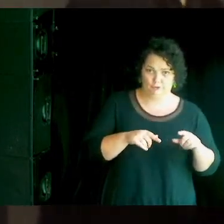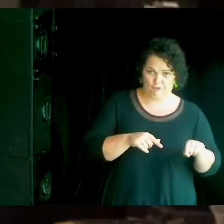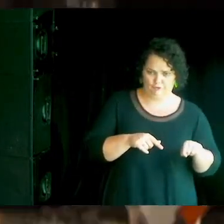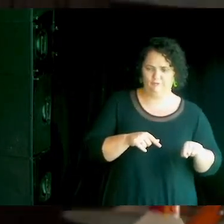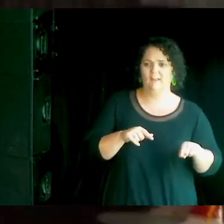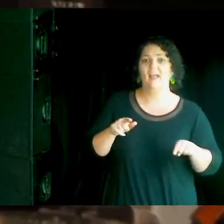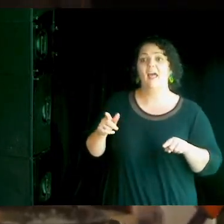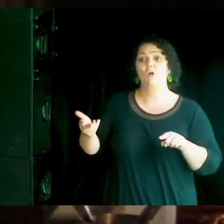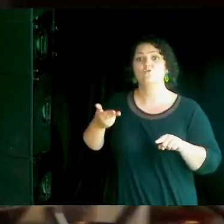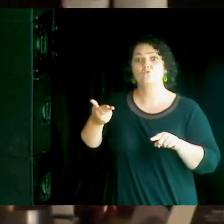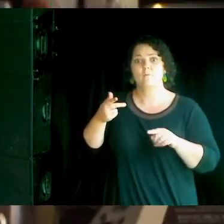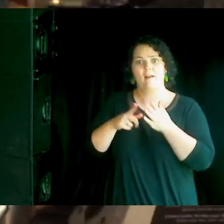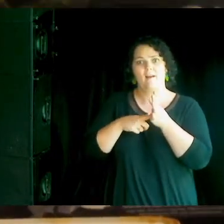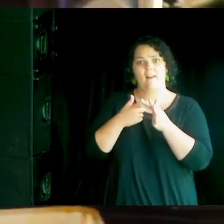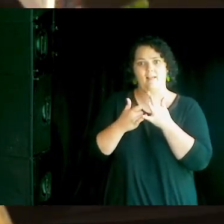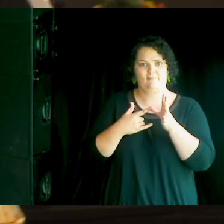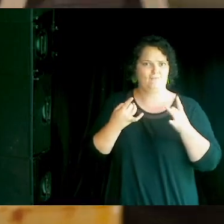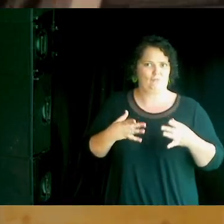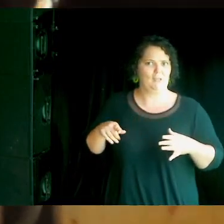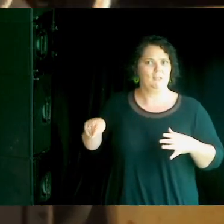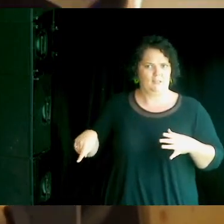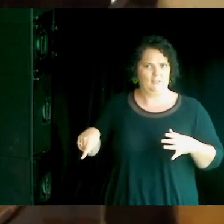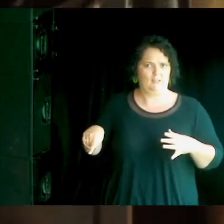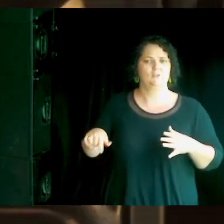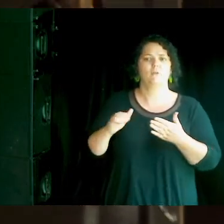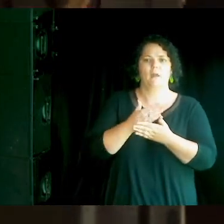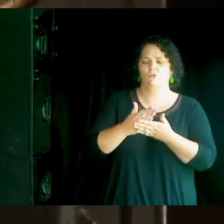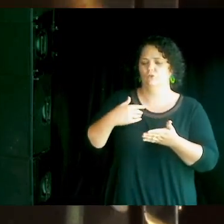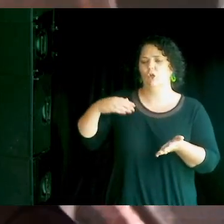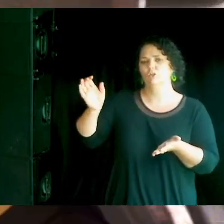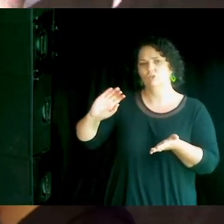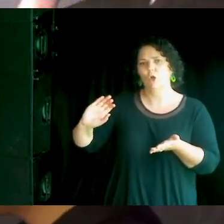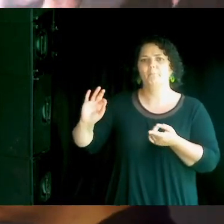so of course I make sure I will season that salt sugar